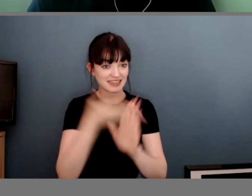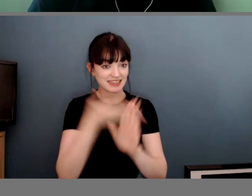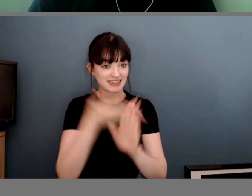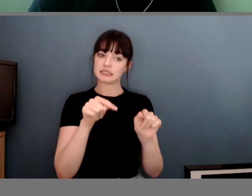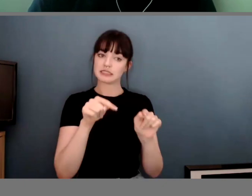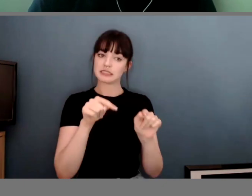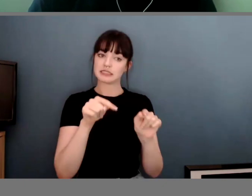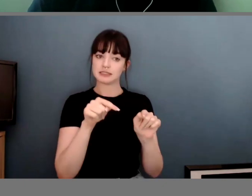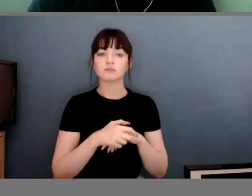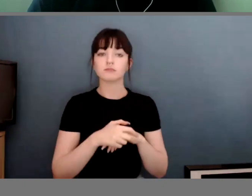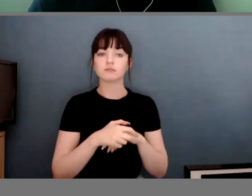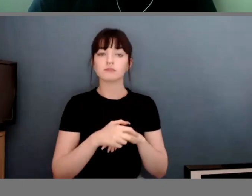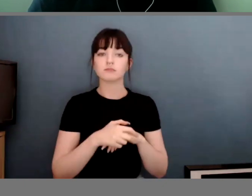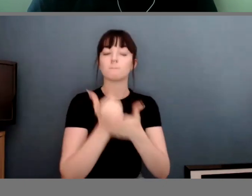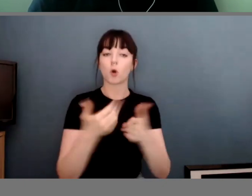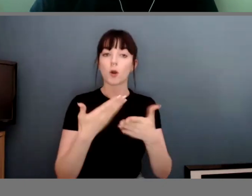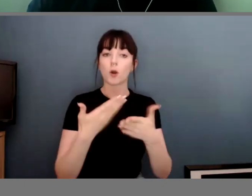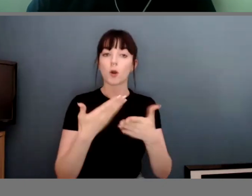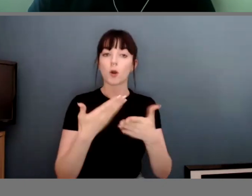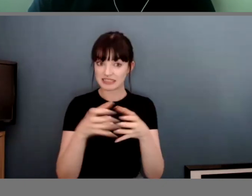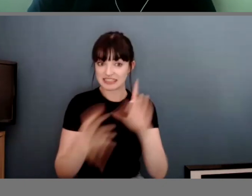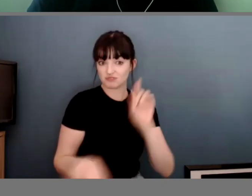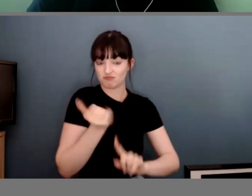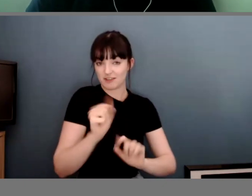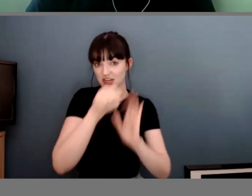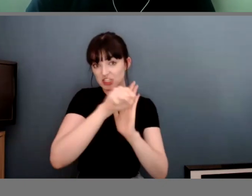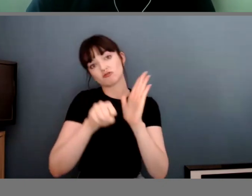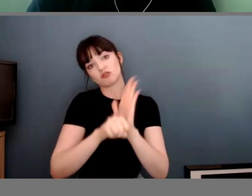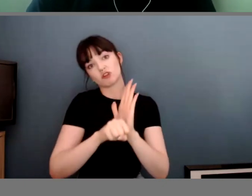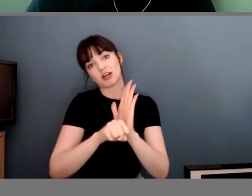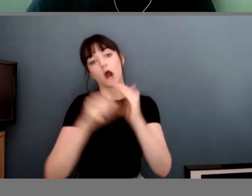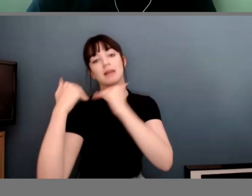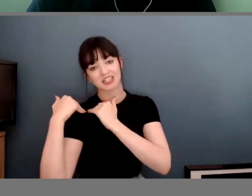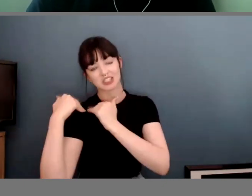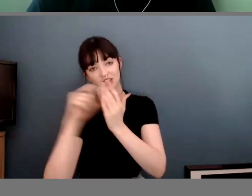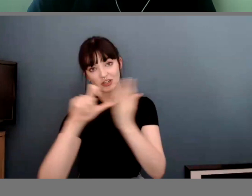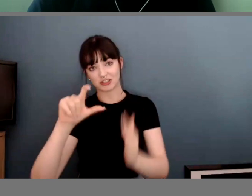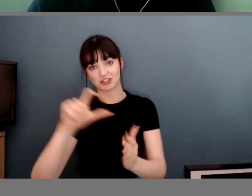section 25 of the Disability Act and this will be covered in more detail in the